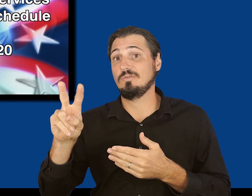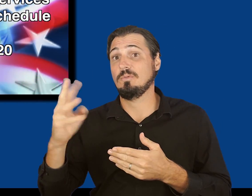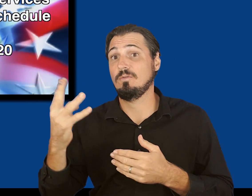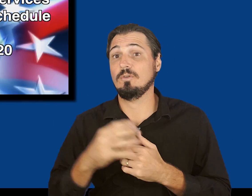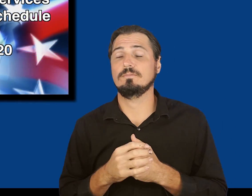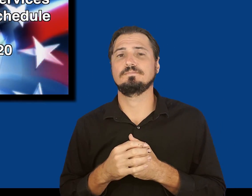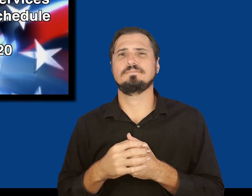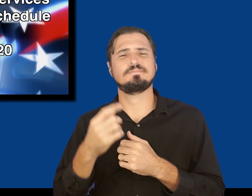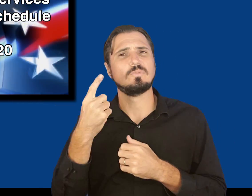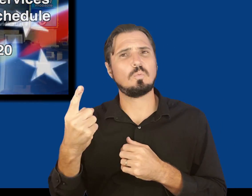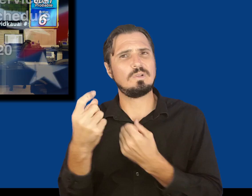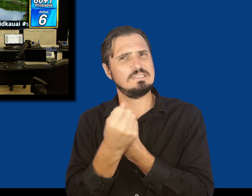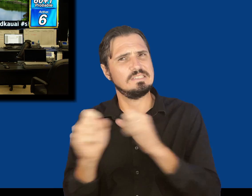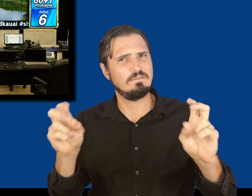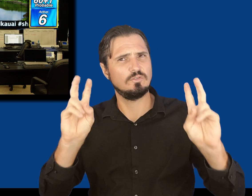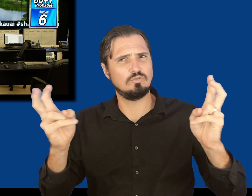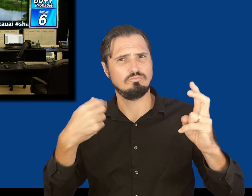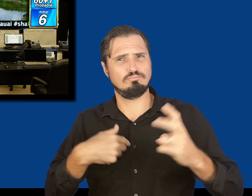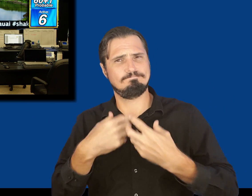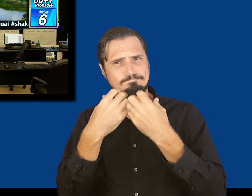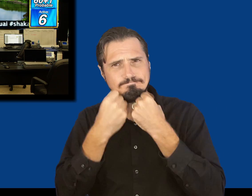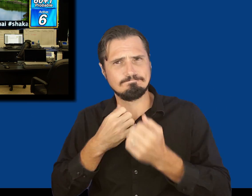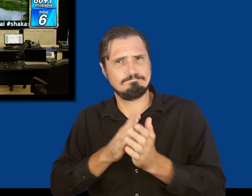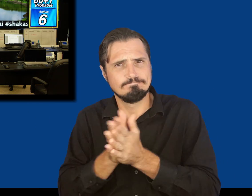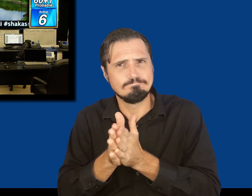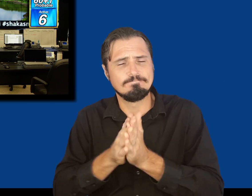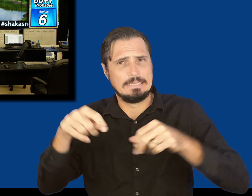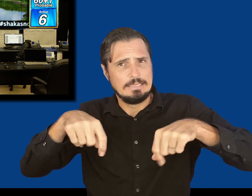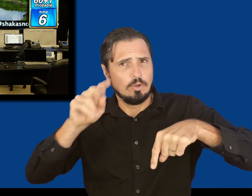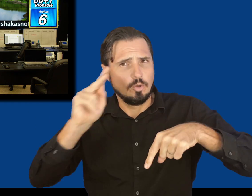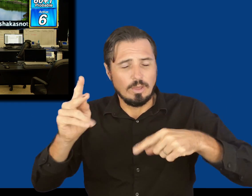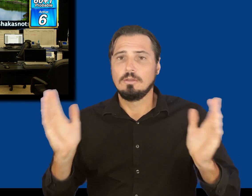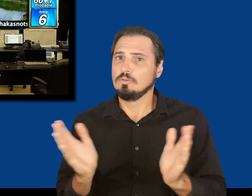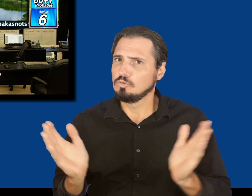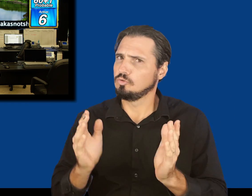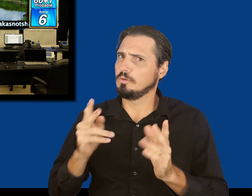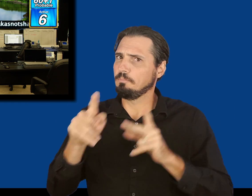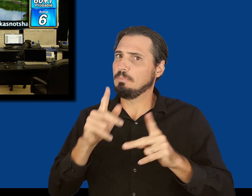One of the safety issues. We are most passionate about is promoting a second test post arrival test